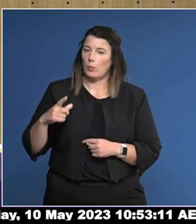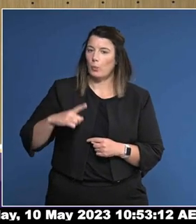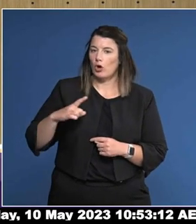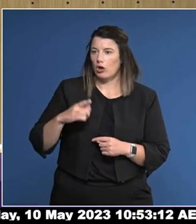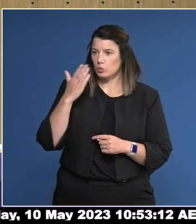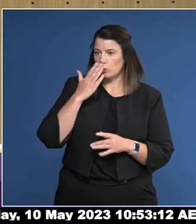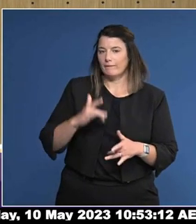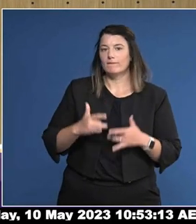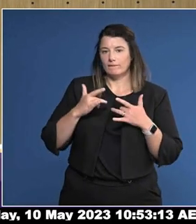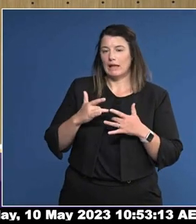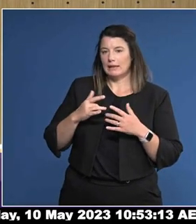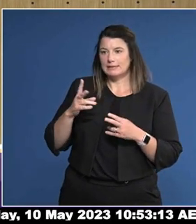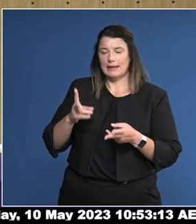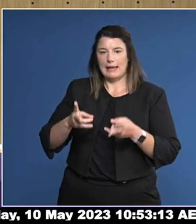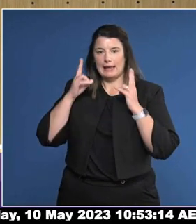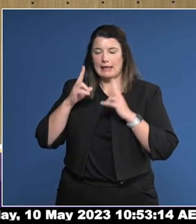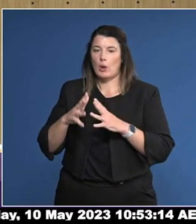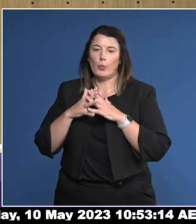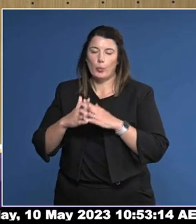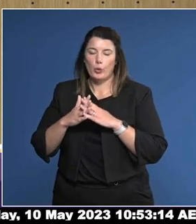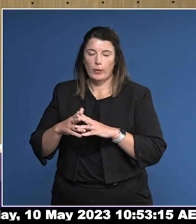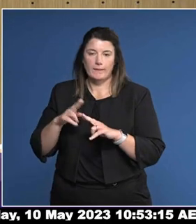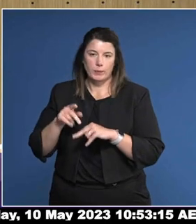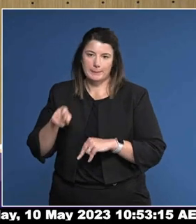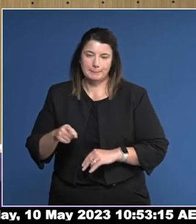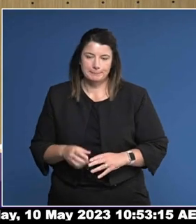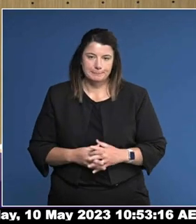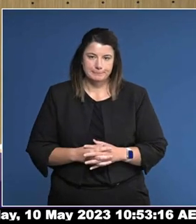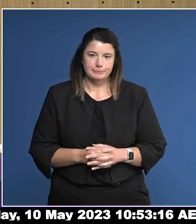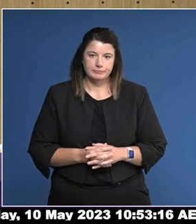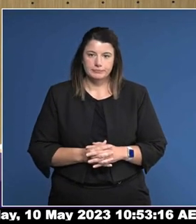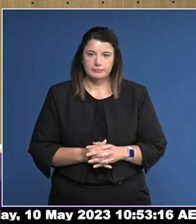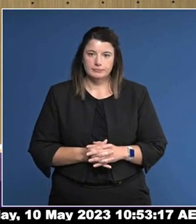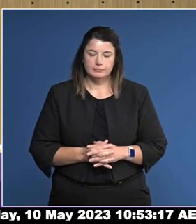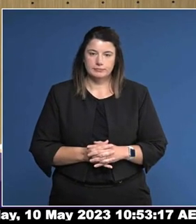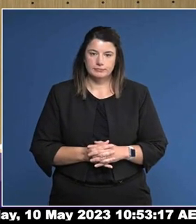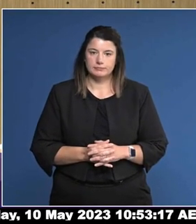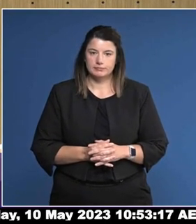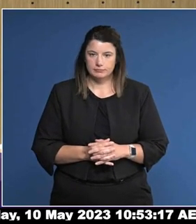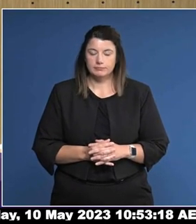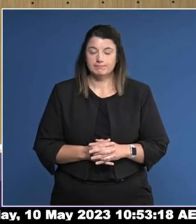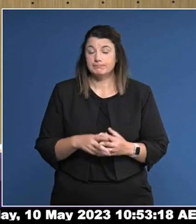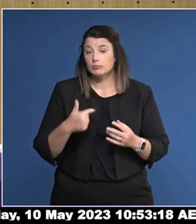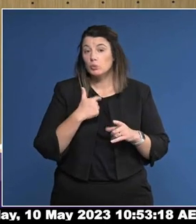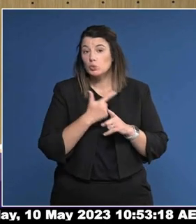pursuing a haircut was a good course of action. So I'll take you to the document that you rely upon.